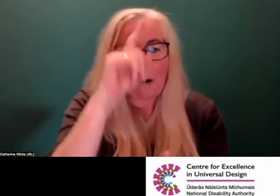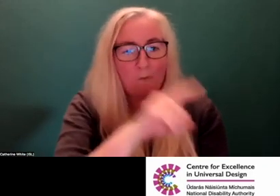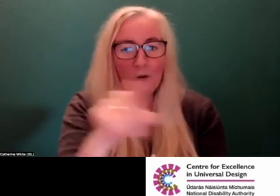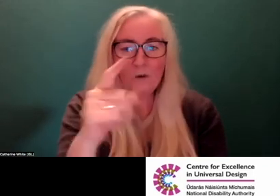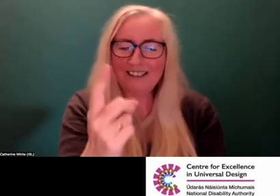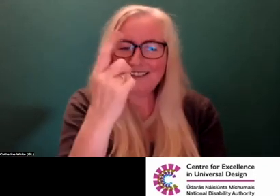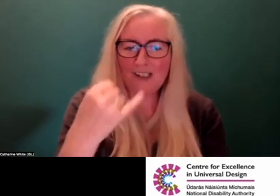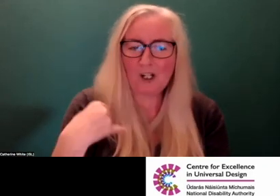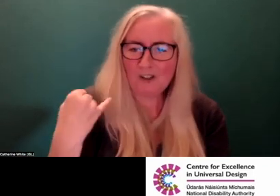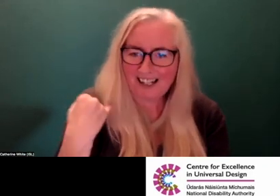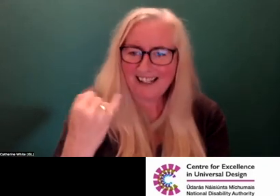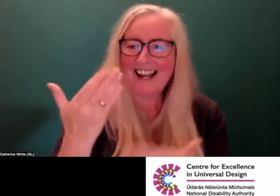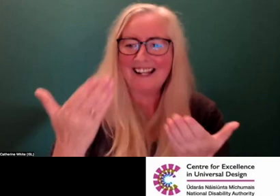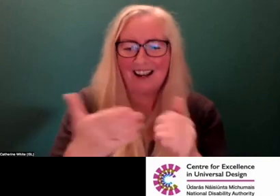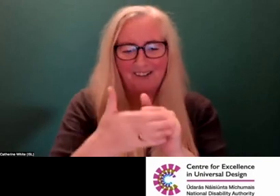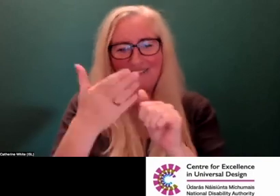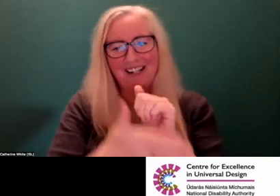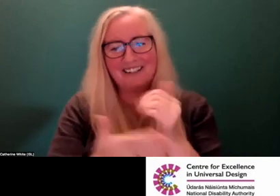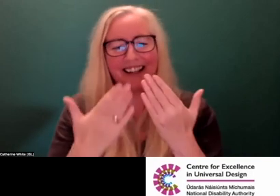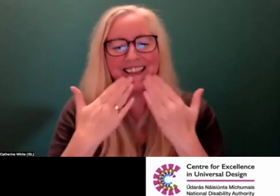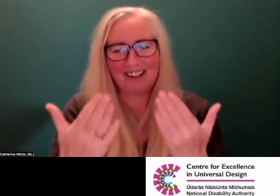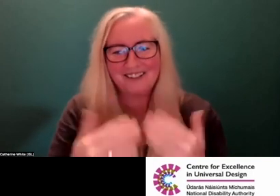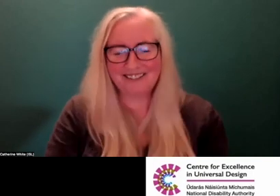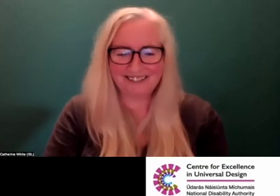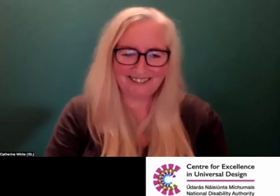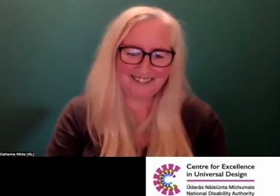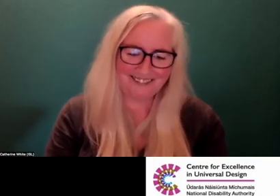And we hope you enjoyed it and we're going to leave it there. Thank you. >> Bye-bye.